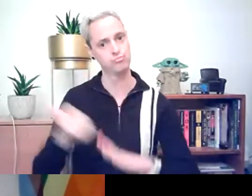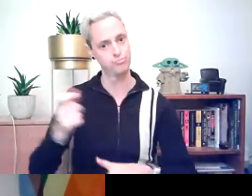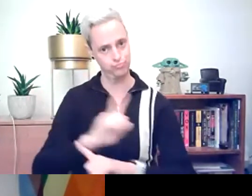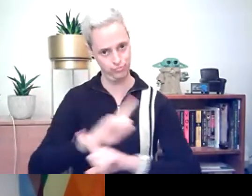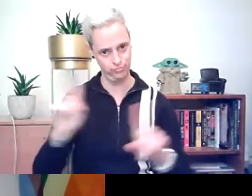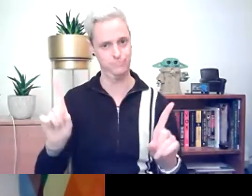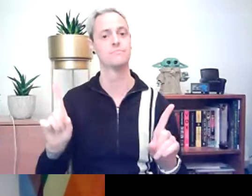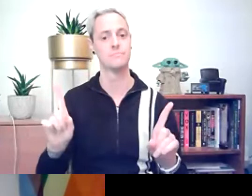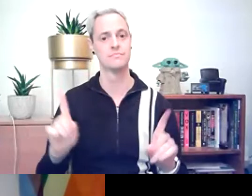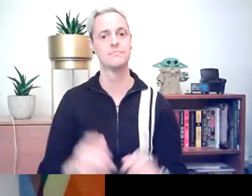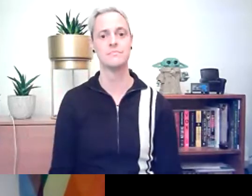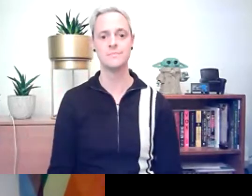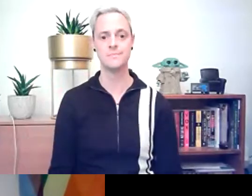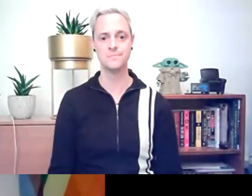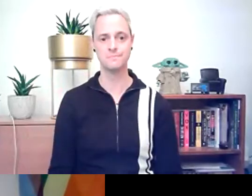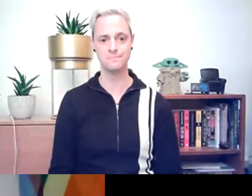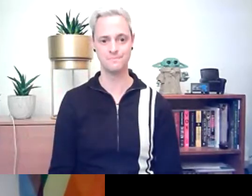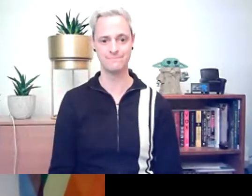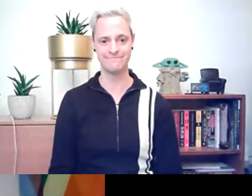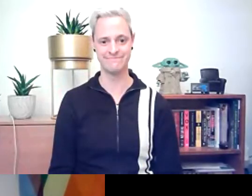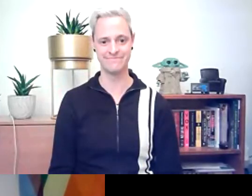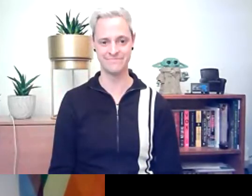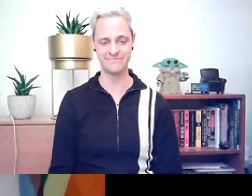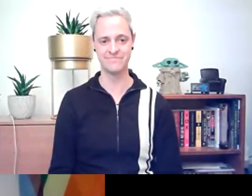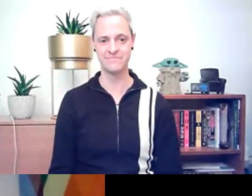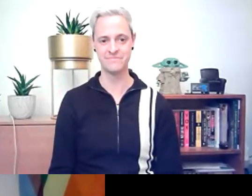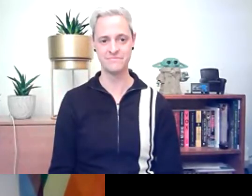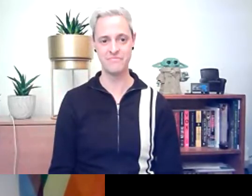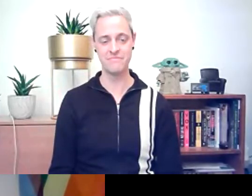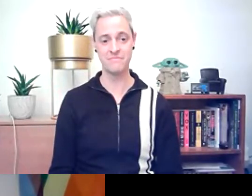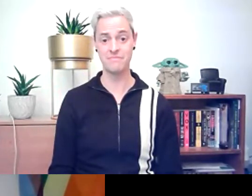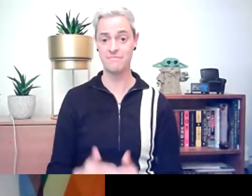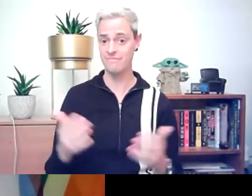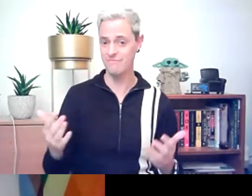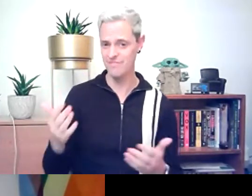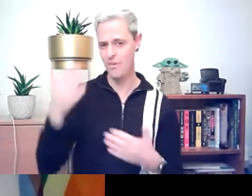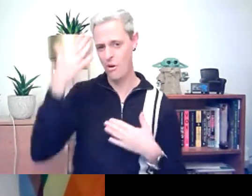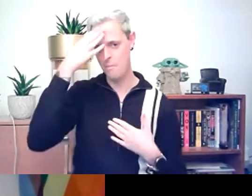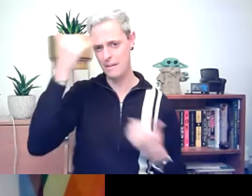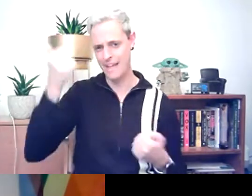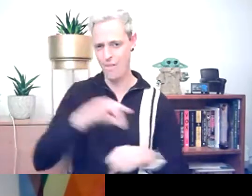men, and it wasn't until probably the mid 20s where I met other trans guys and could see myself reflected in them, and in their journeys.